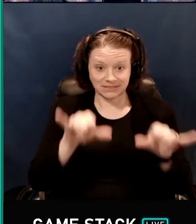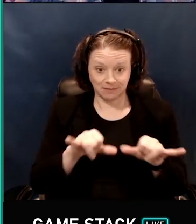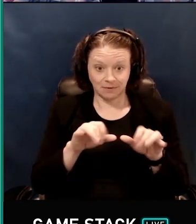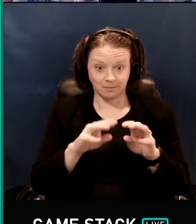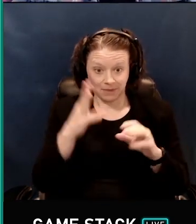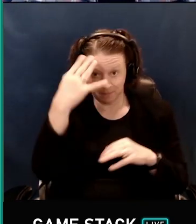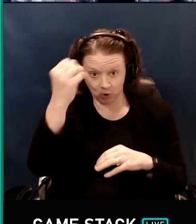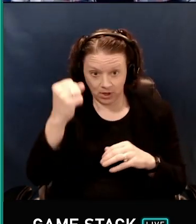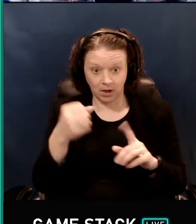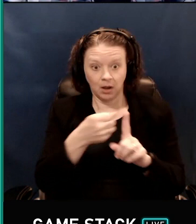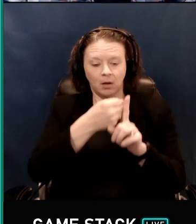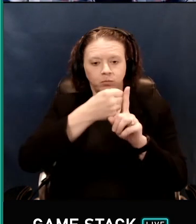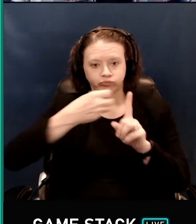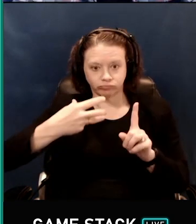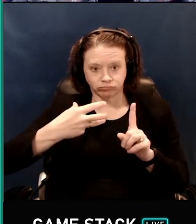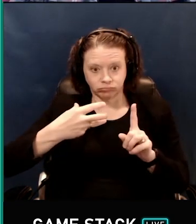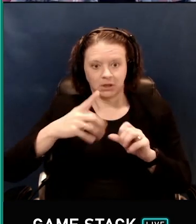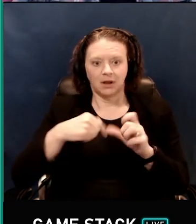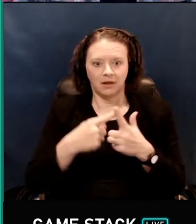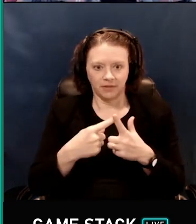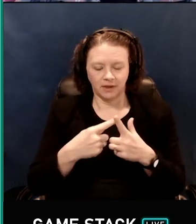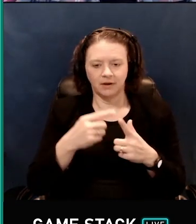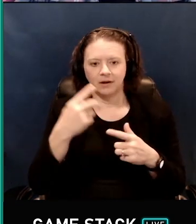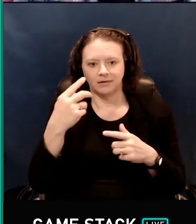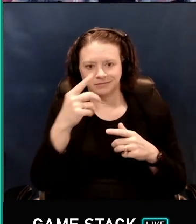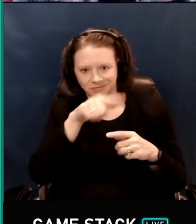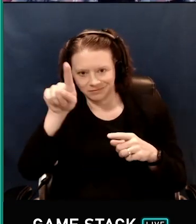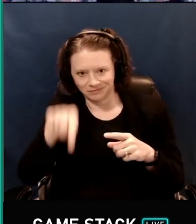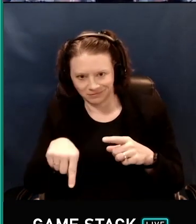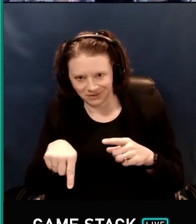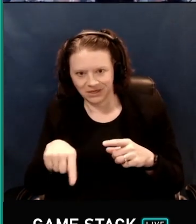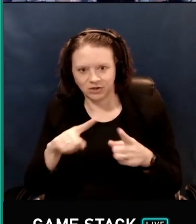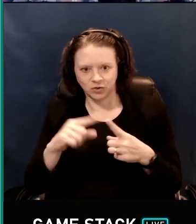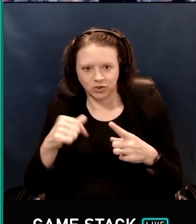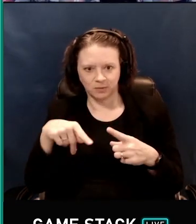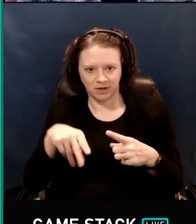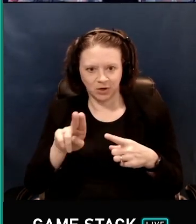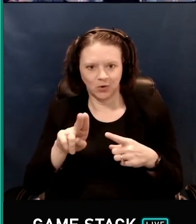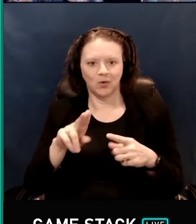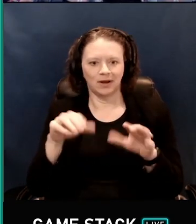into GPU accessible memory.